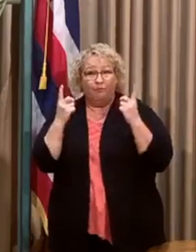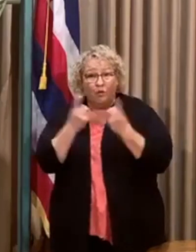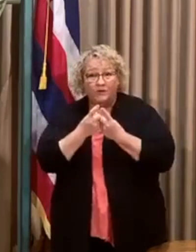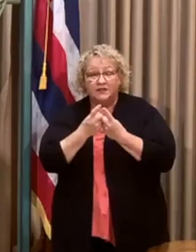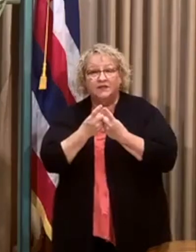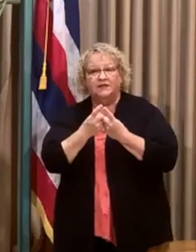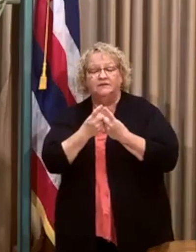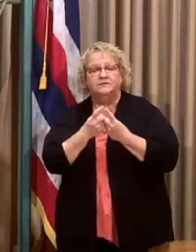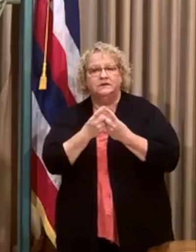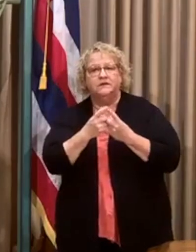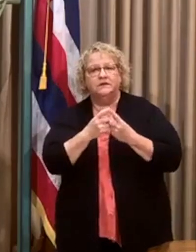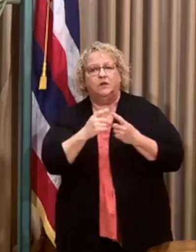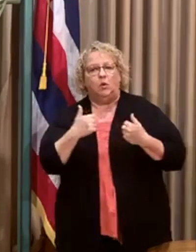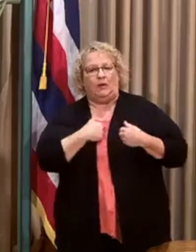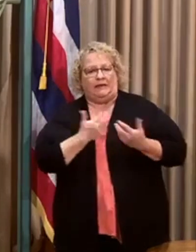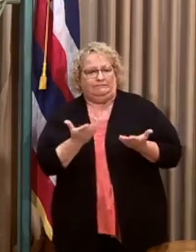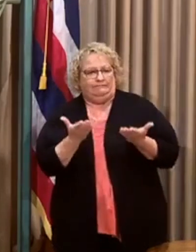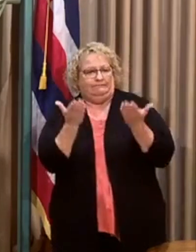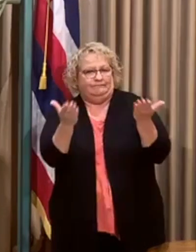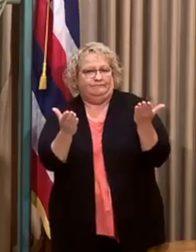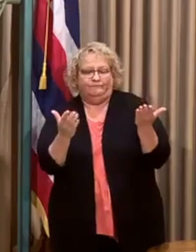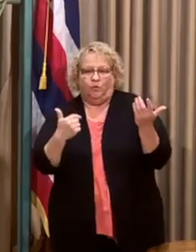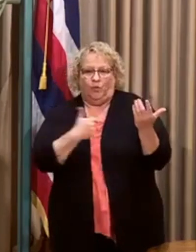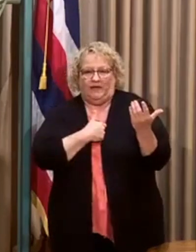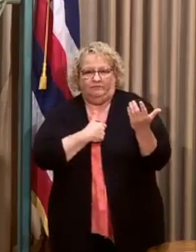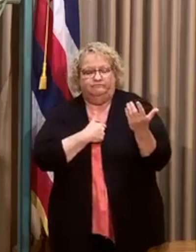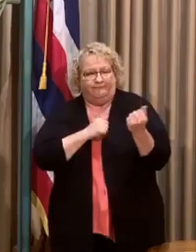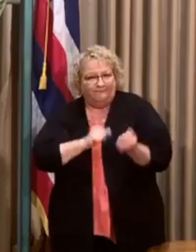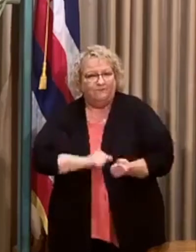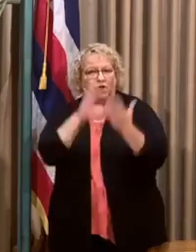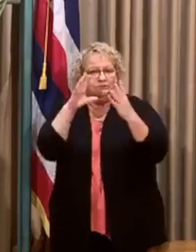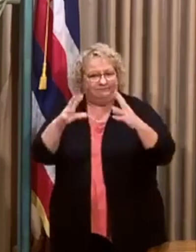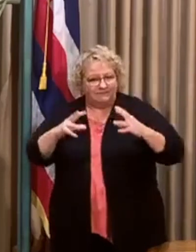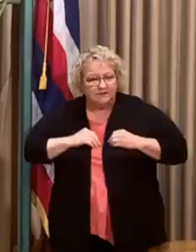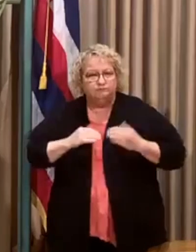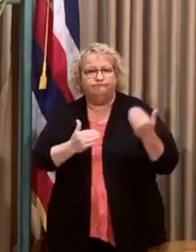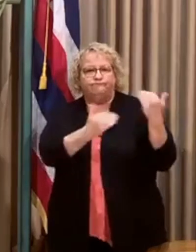That's the charge we have laid out to ourselves, with this announcement today,